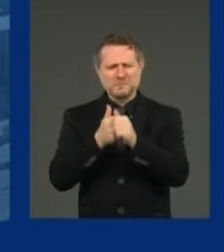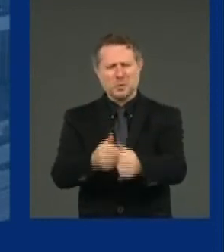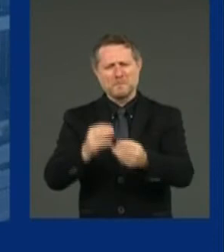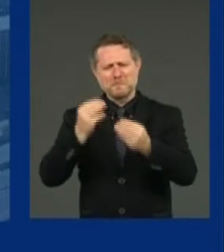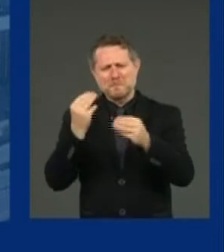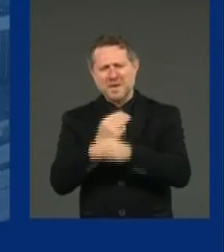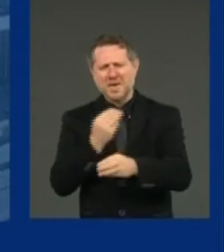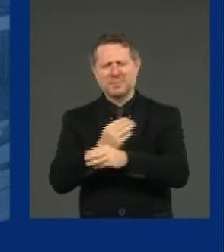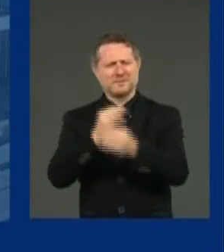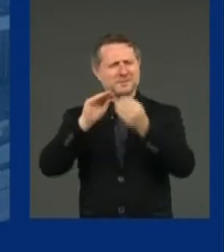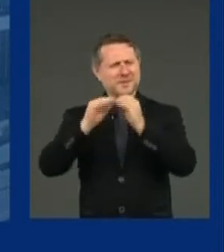IT IS MATH.